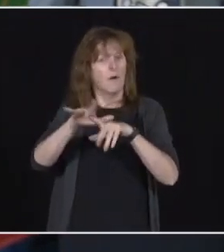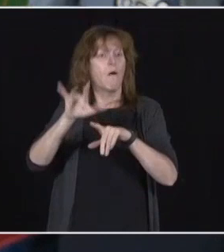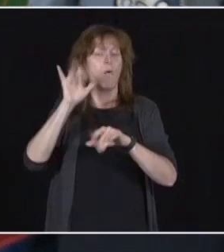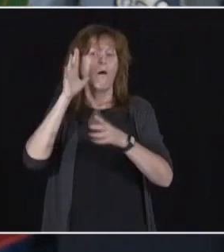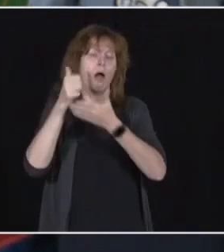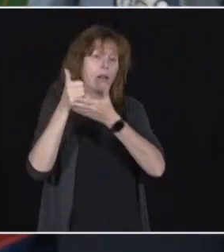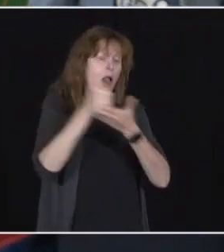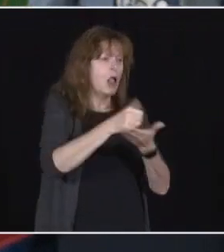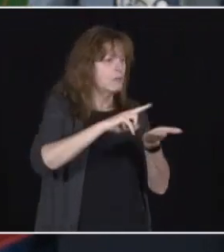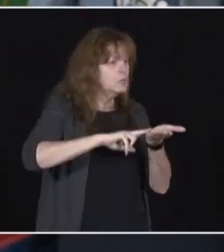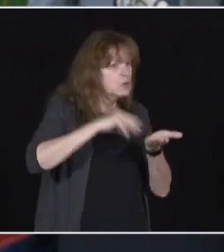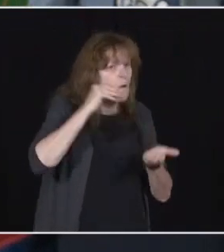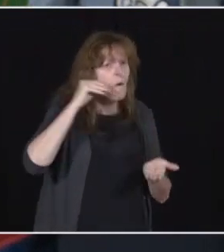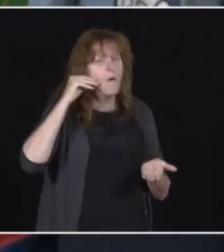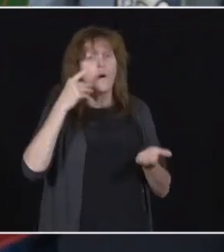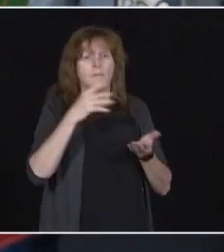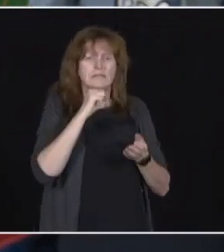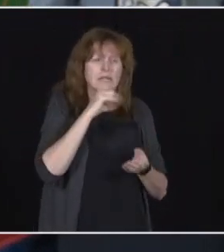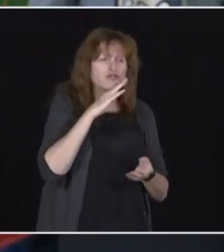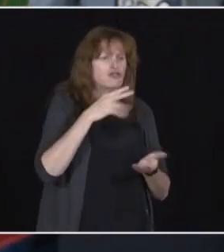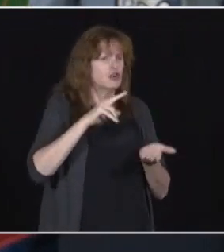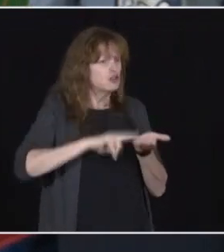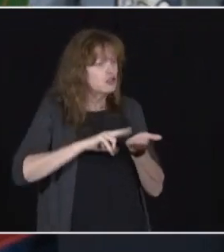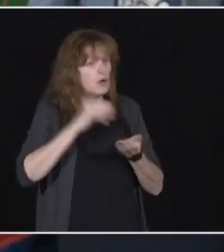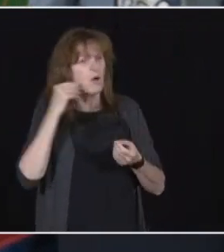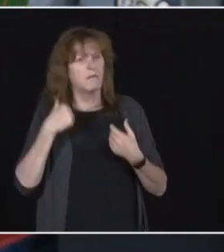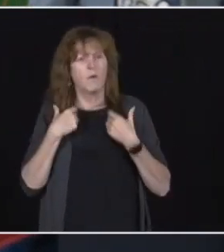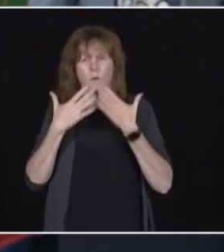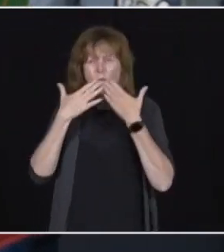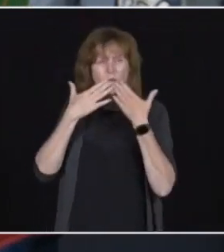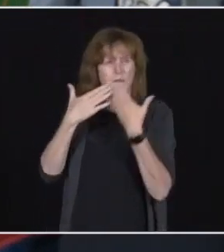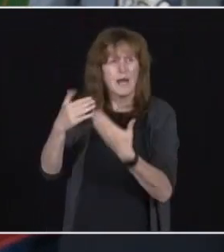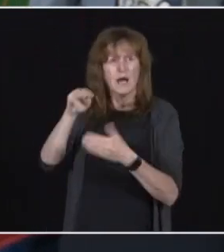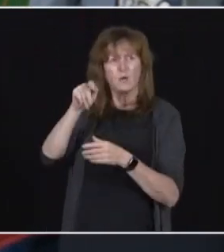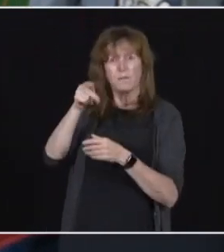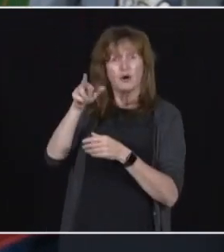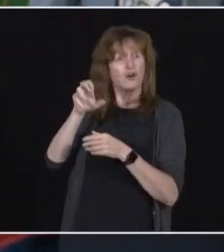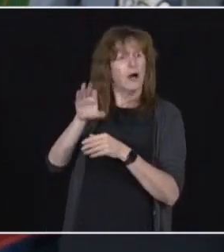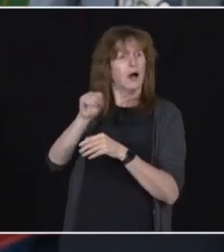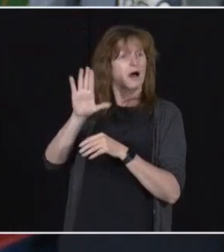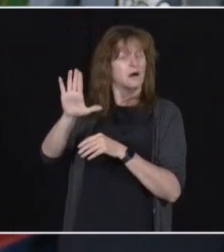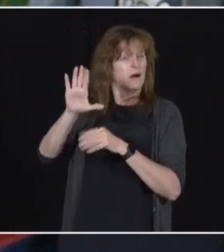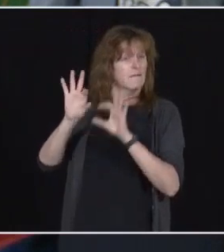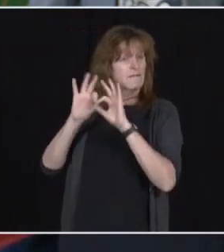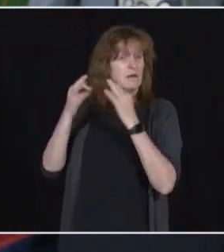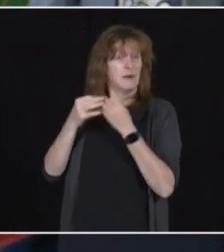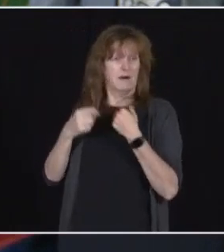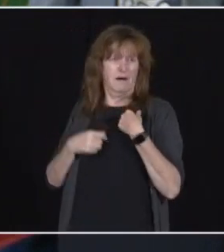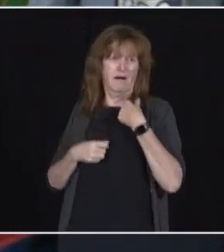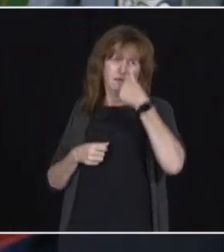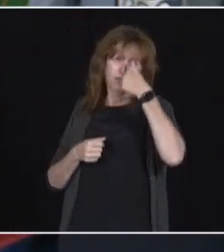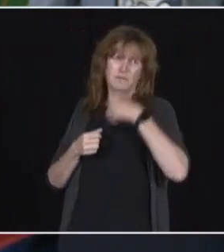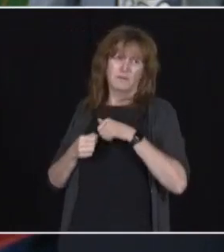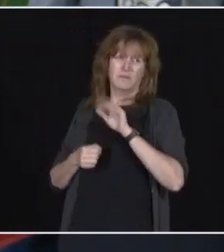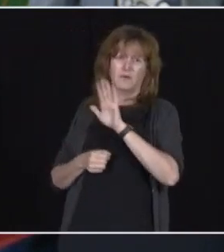It is going to be a huge help for long-term care centres and seniors. So, thank you very much. This one is for your mother, Frances.